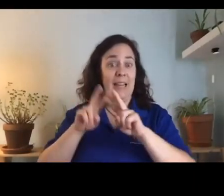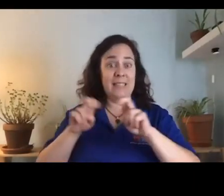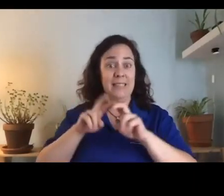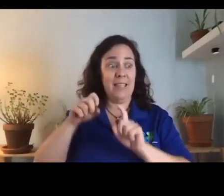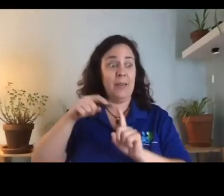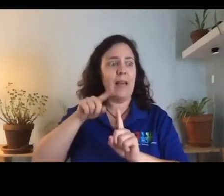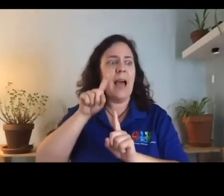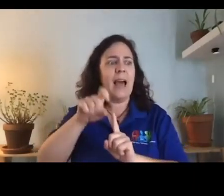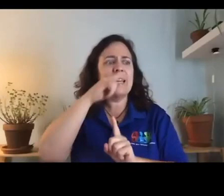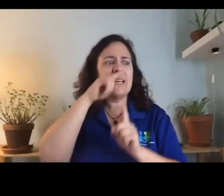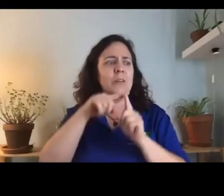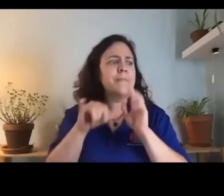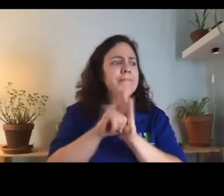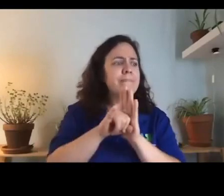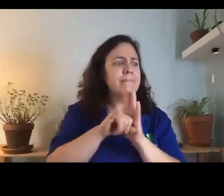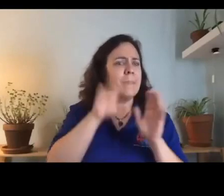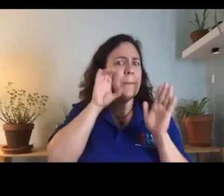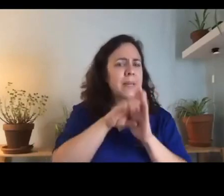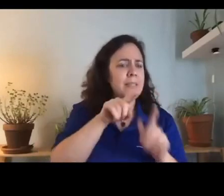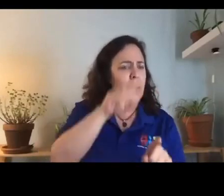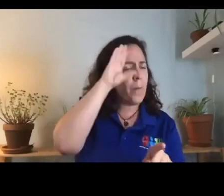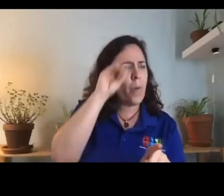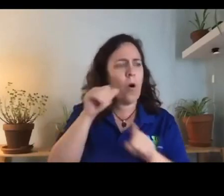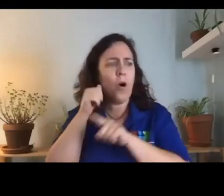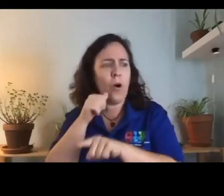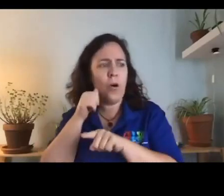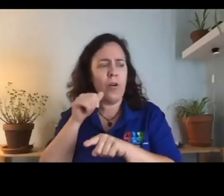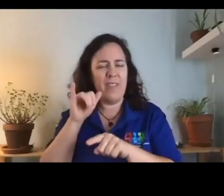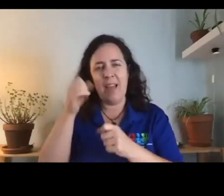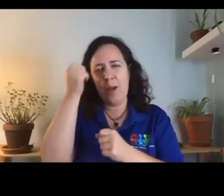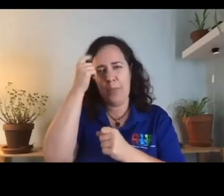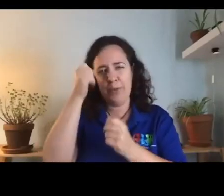So now when we look at the idea of early childhood, the common assessment is to ask children to